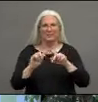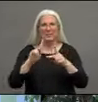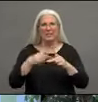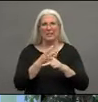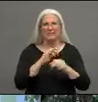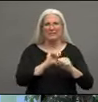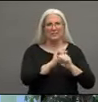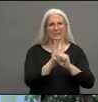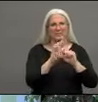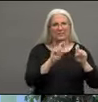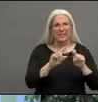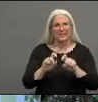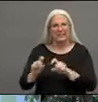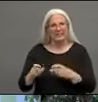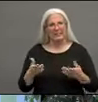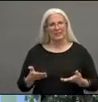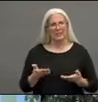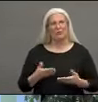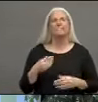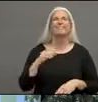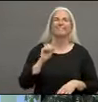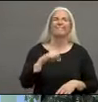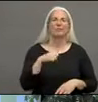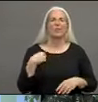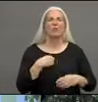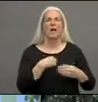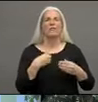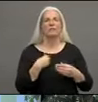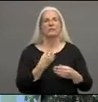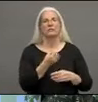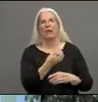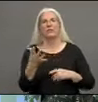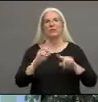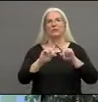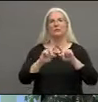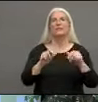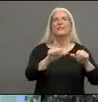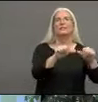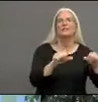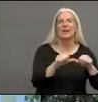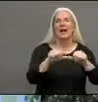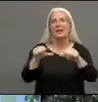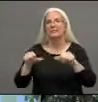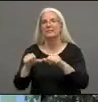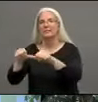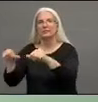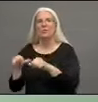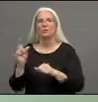We have several testing sites now open in the County. Some them are drive-through sites, we have four of them throughout the County.